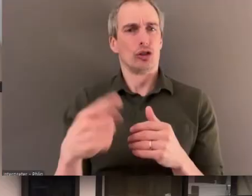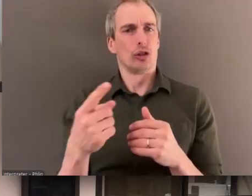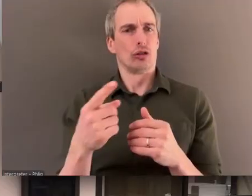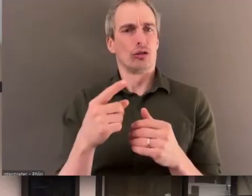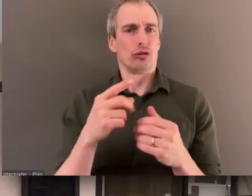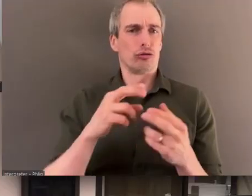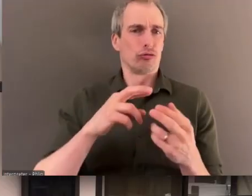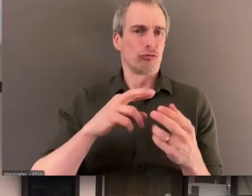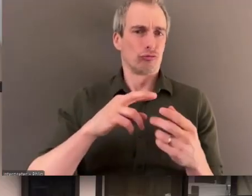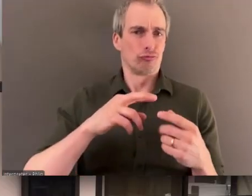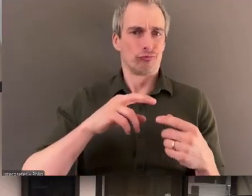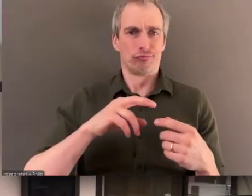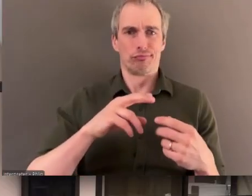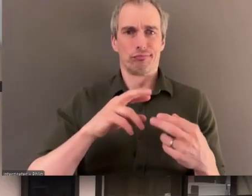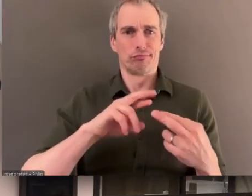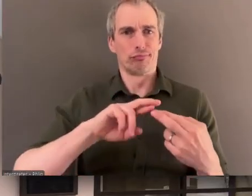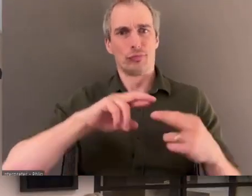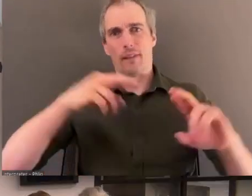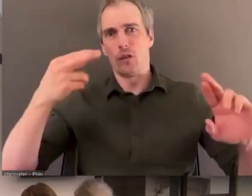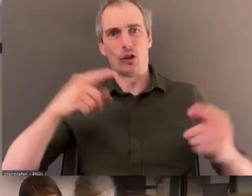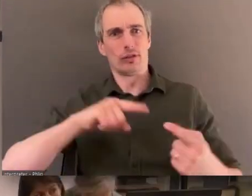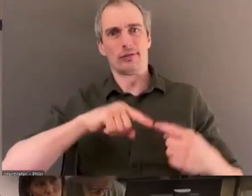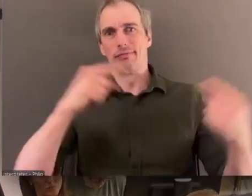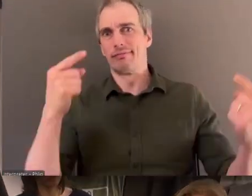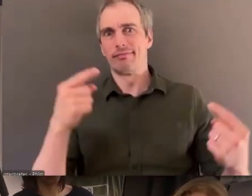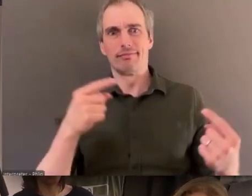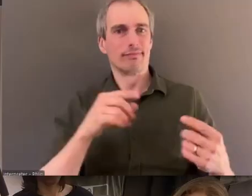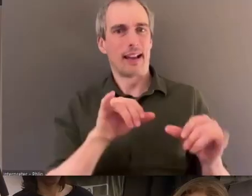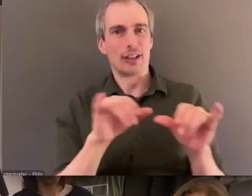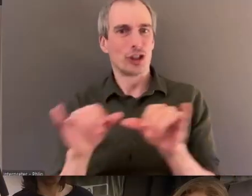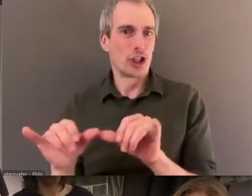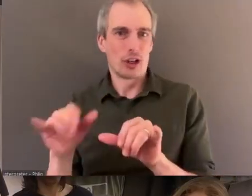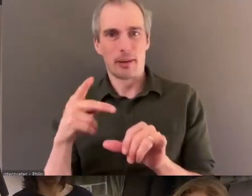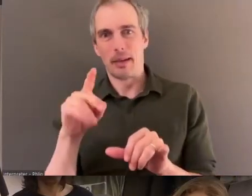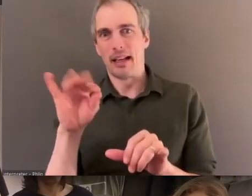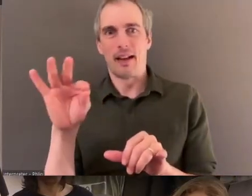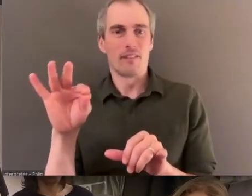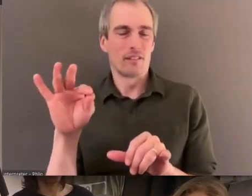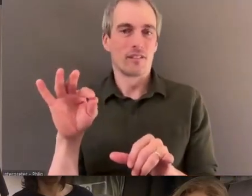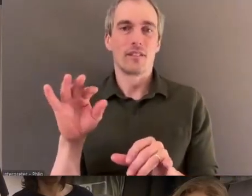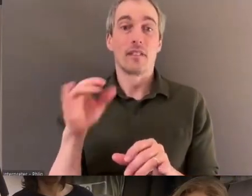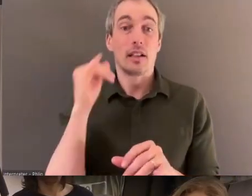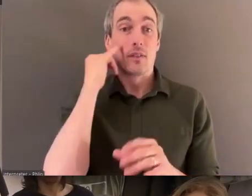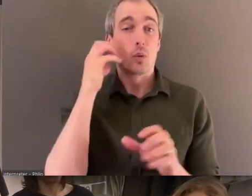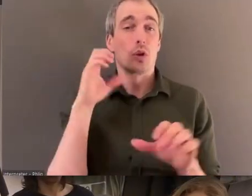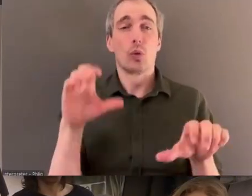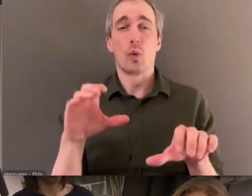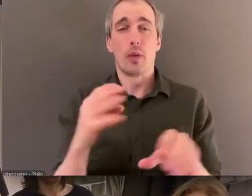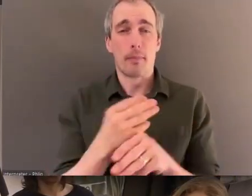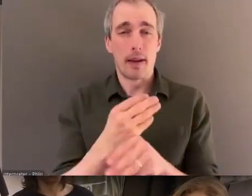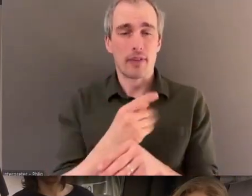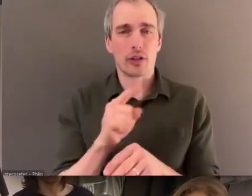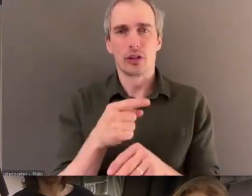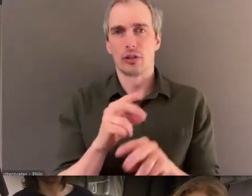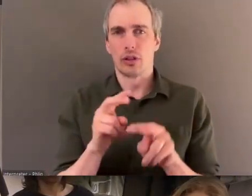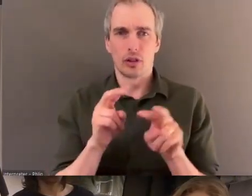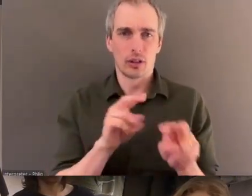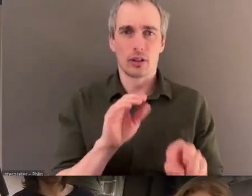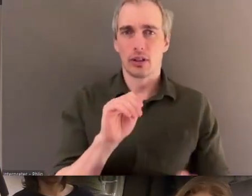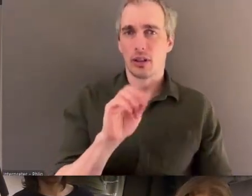PDF. And if you want to do the math all you have to do is look up the arXiv, get the TeX,